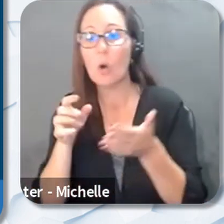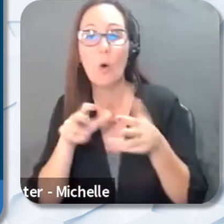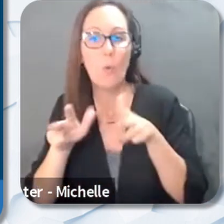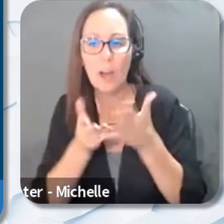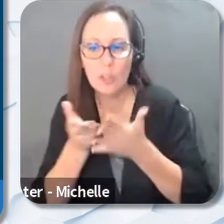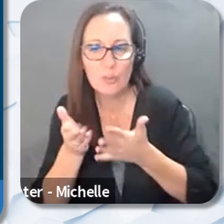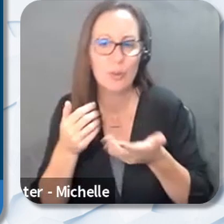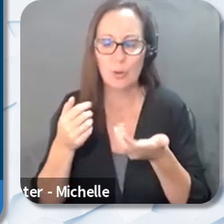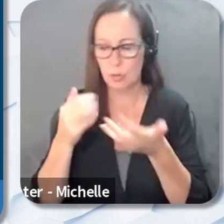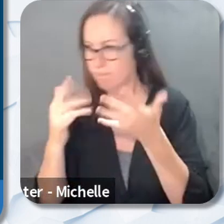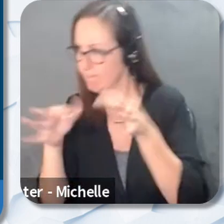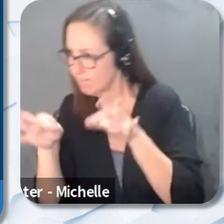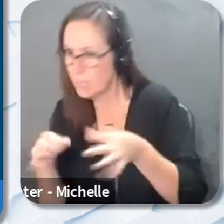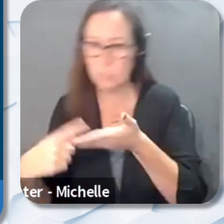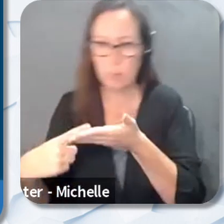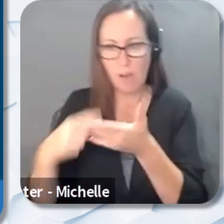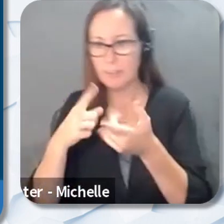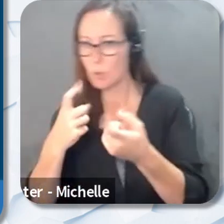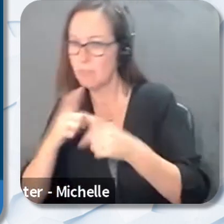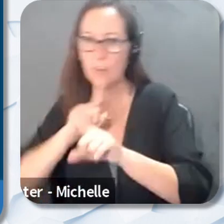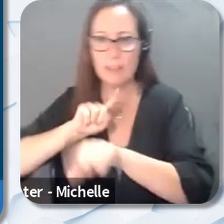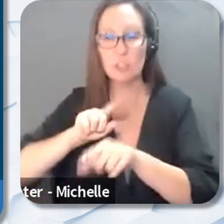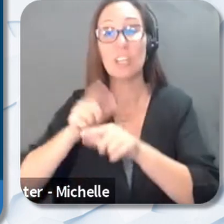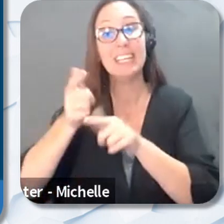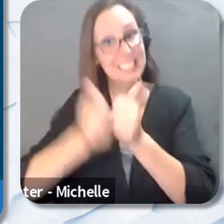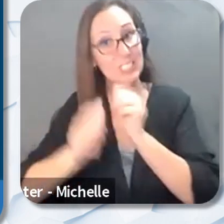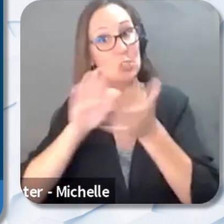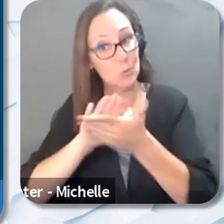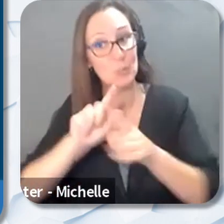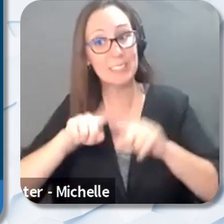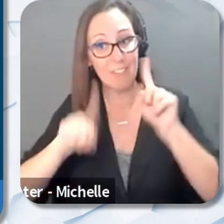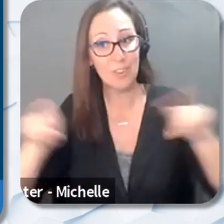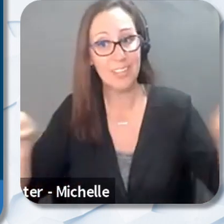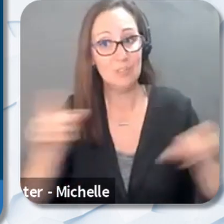answer their individual questions, because every school is different. And sometimes in a big form